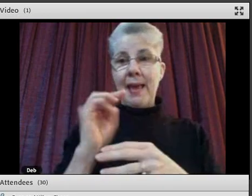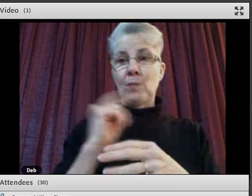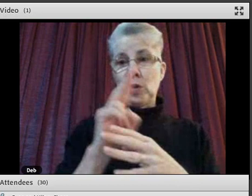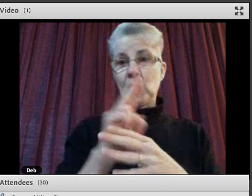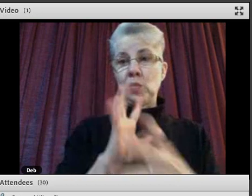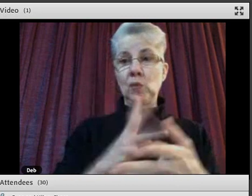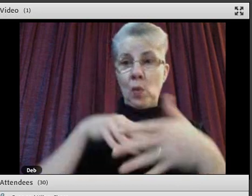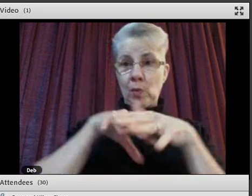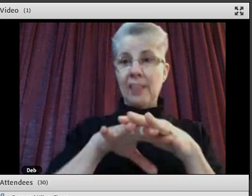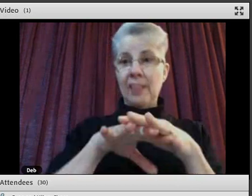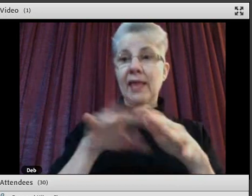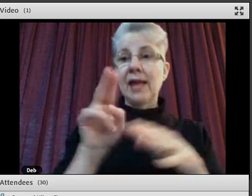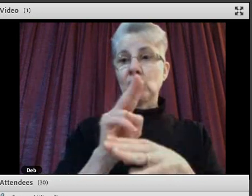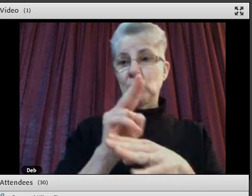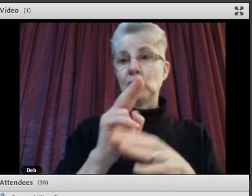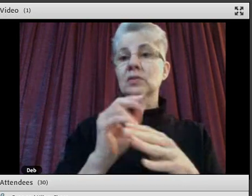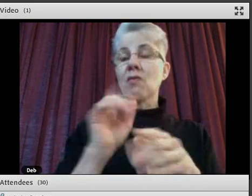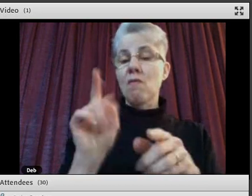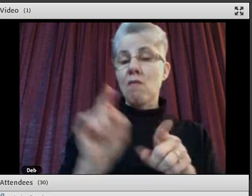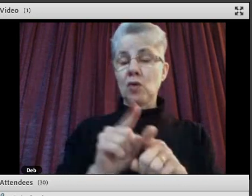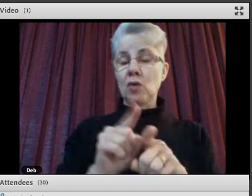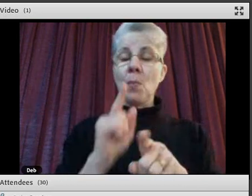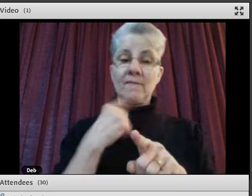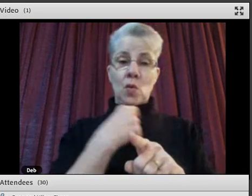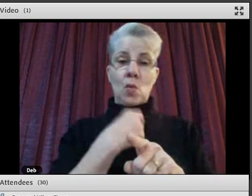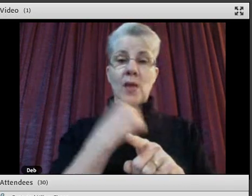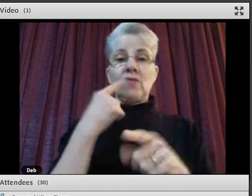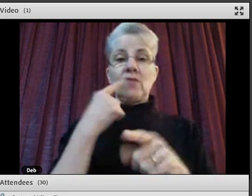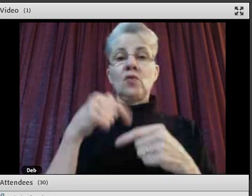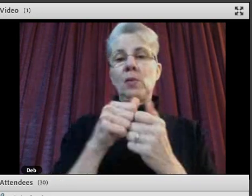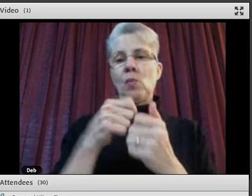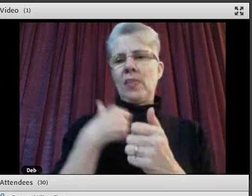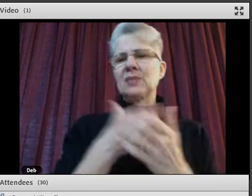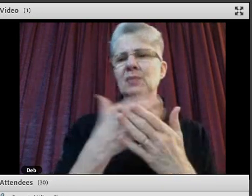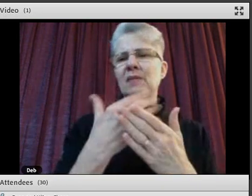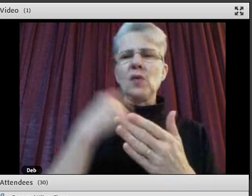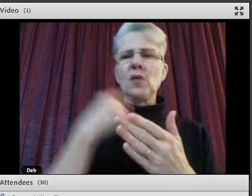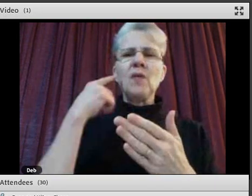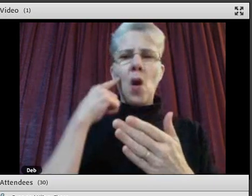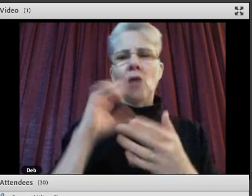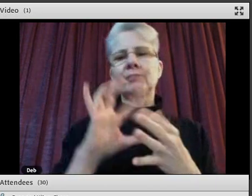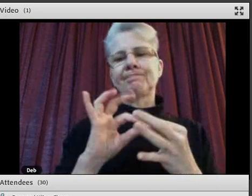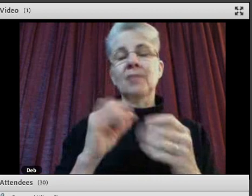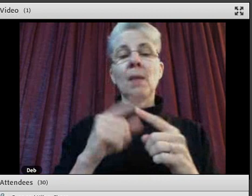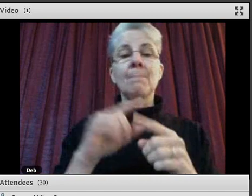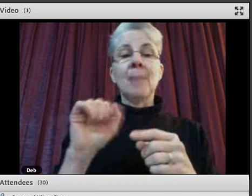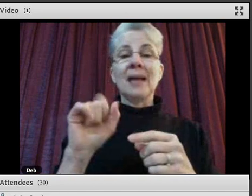But I think with us, S.T.E.A.M. really combines